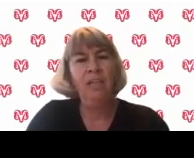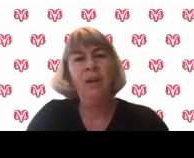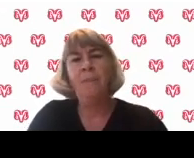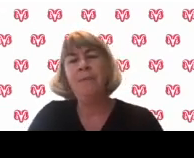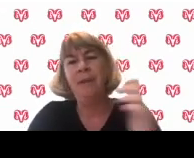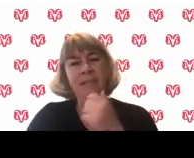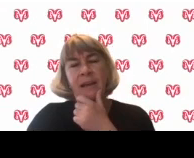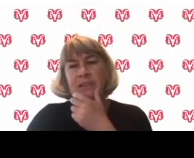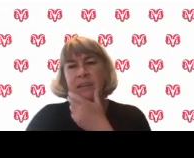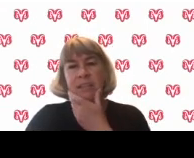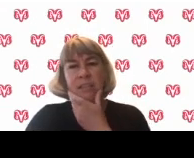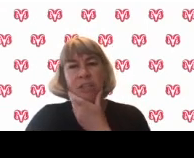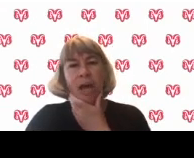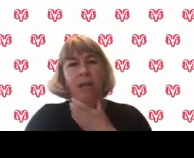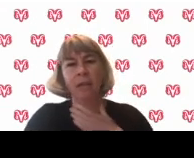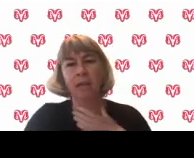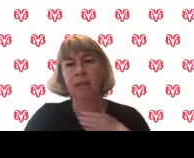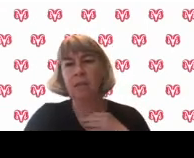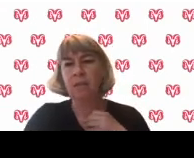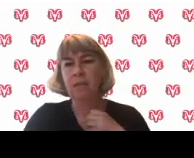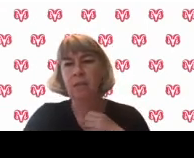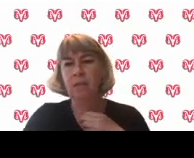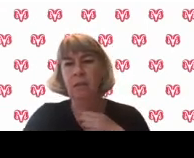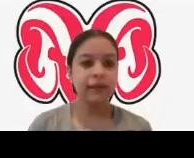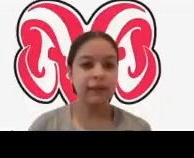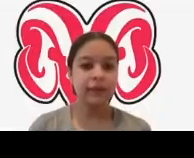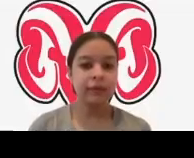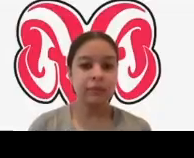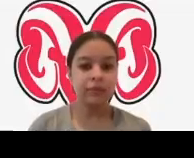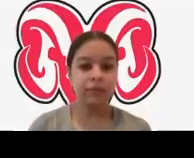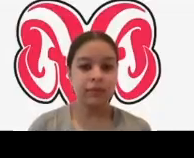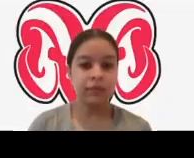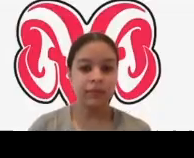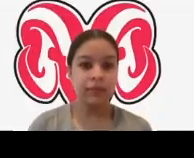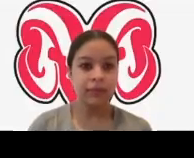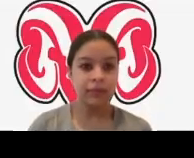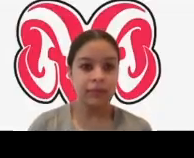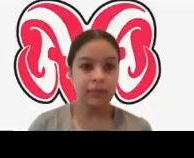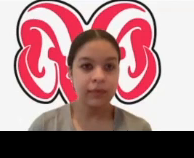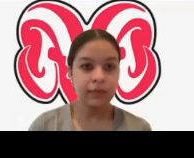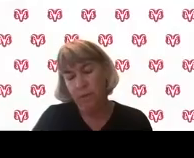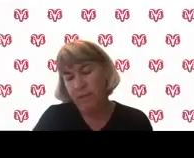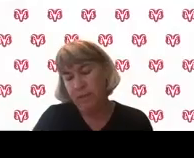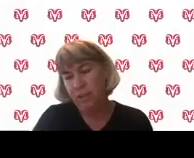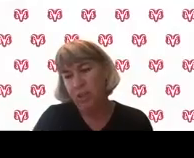can you copy and paste that link into the chat? Natalie. Yes. So that's the survey that kind of goes along with the discussion.